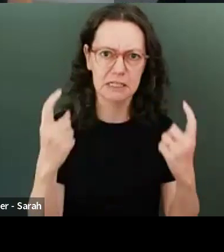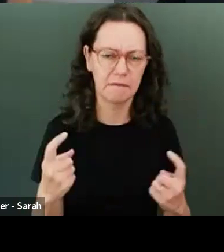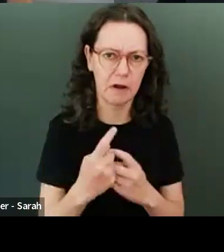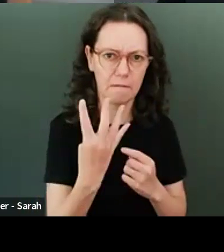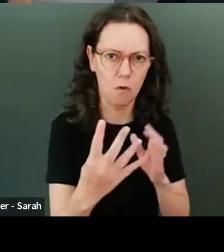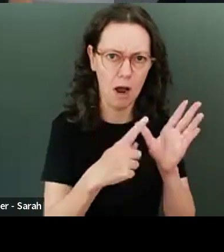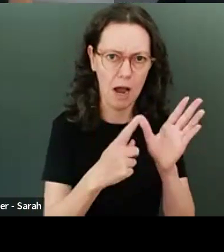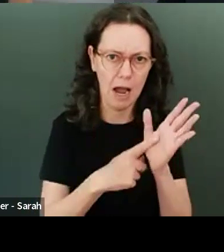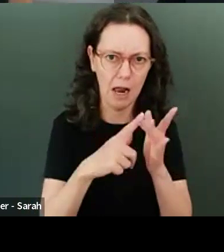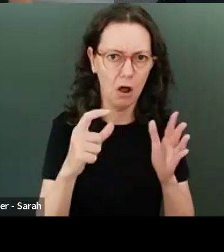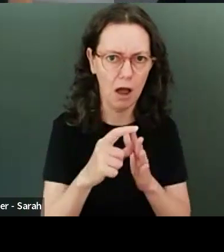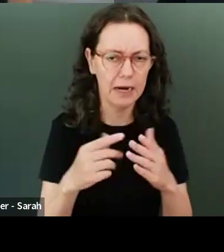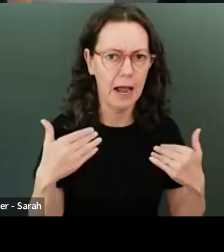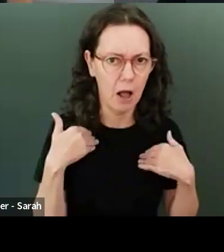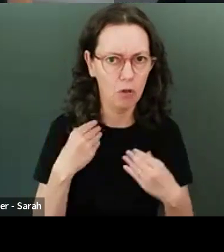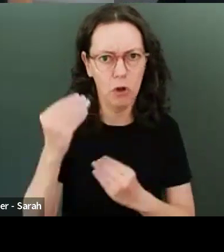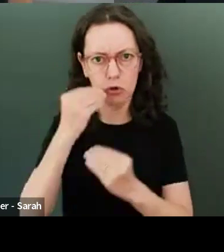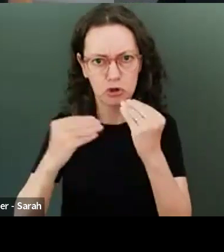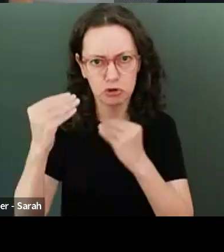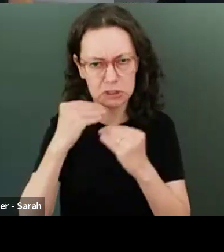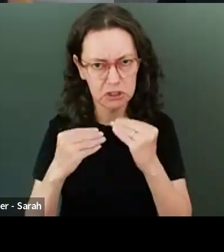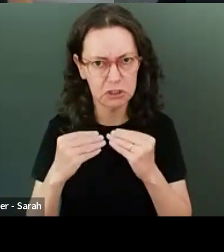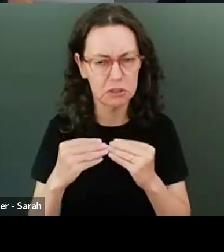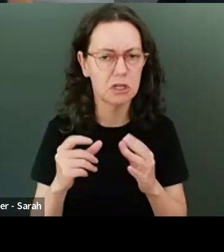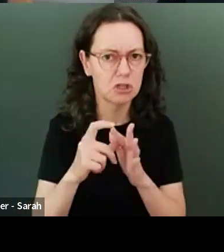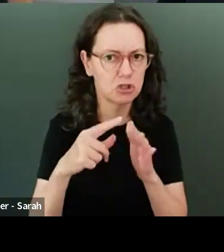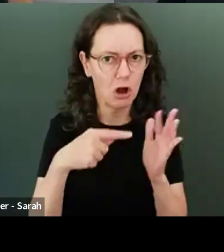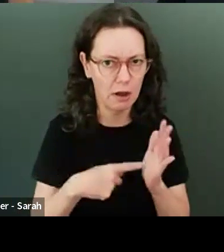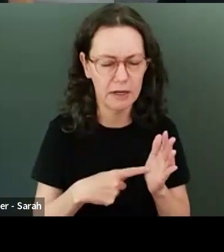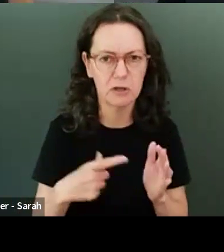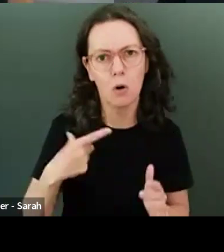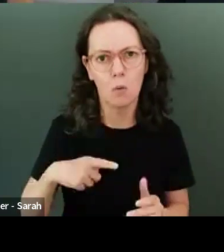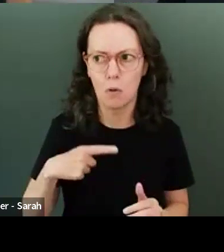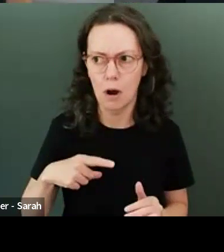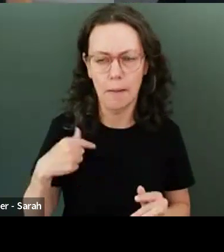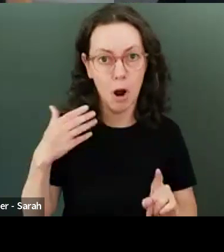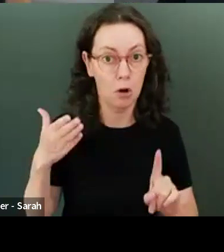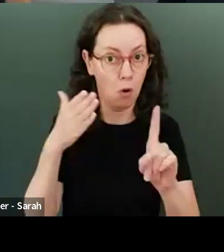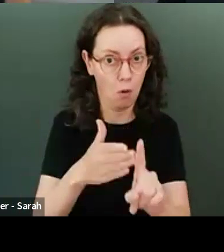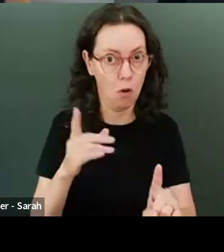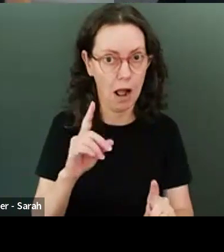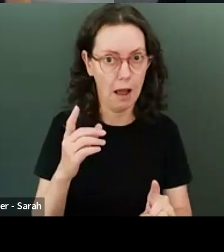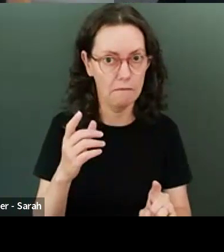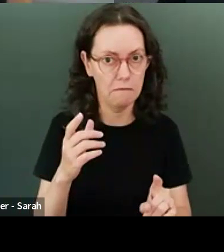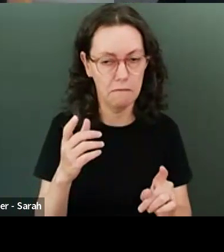Nutrition and dietetic support. My